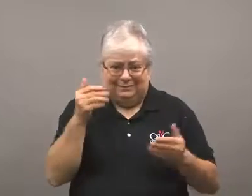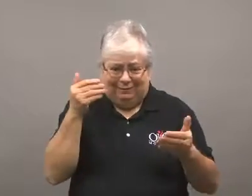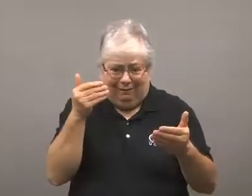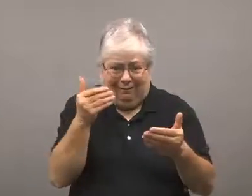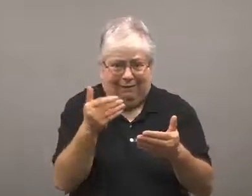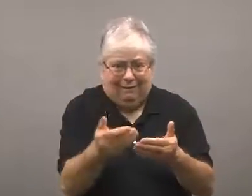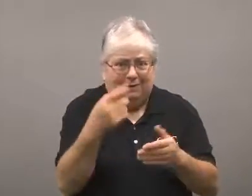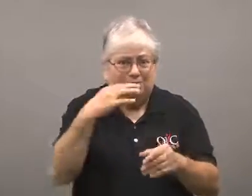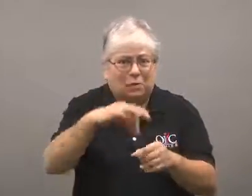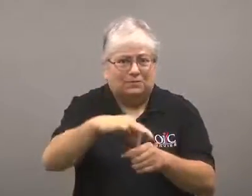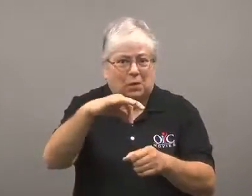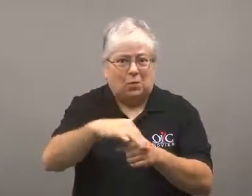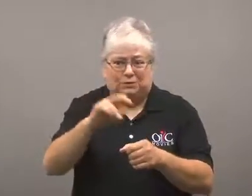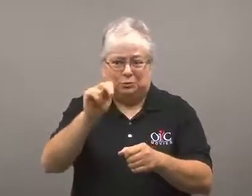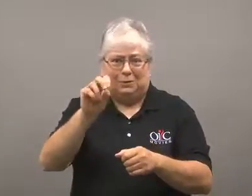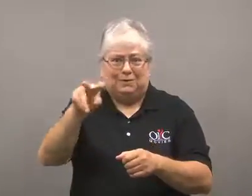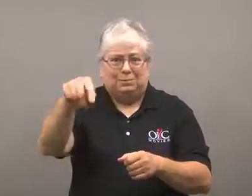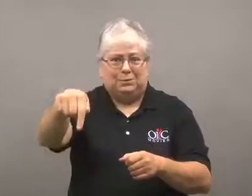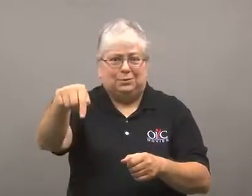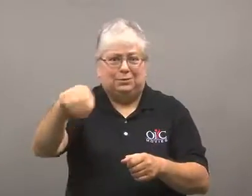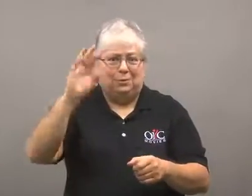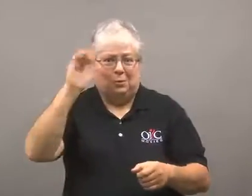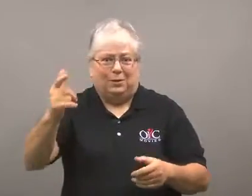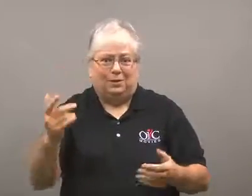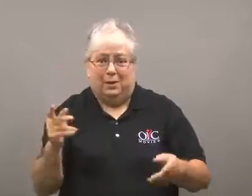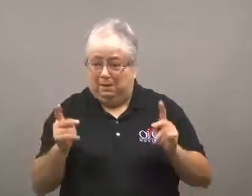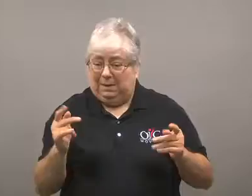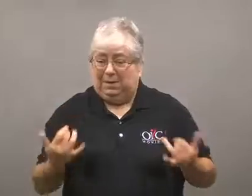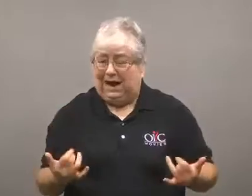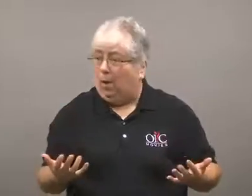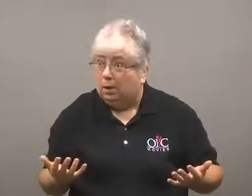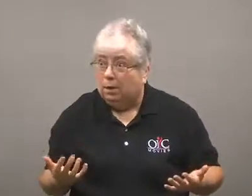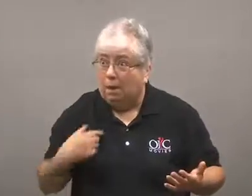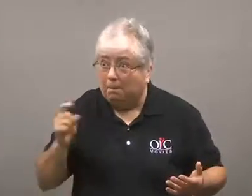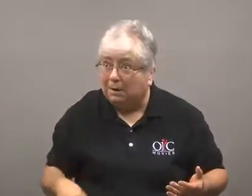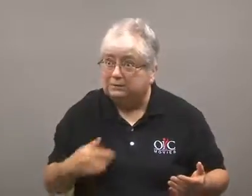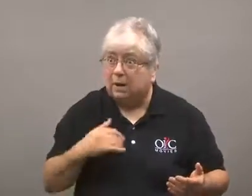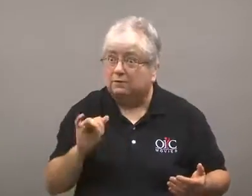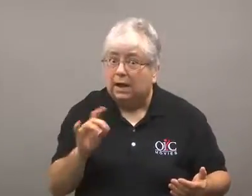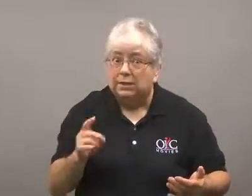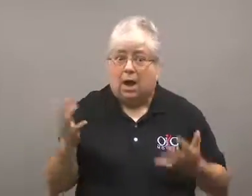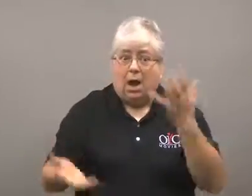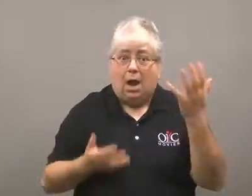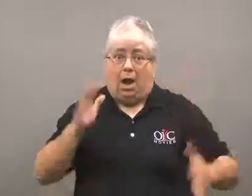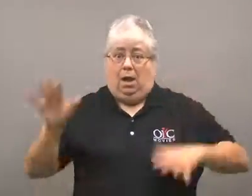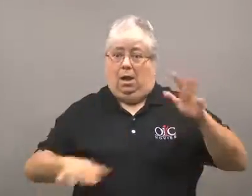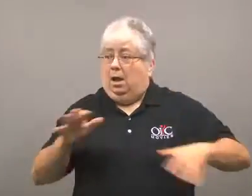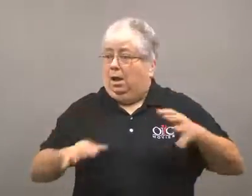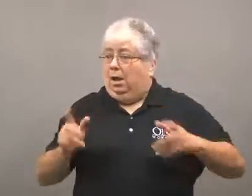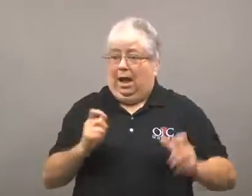until Election Day in November.